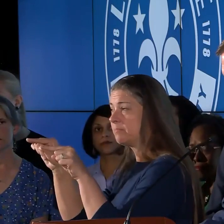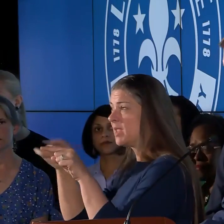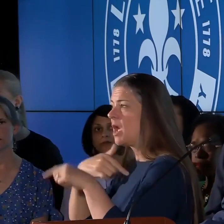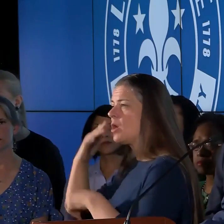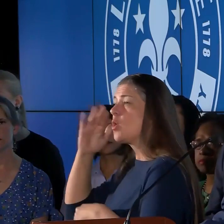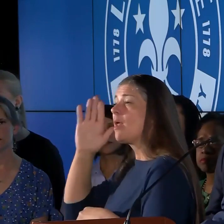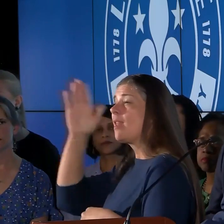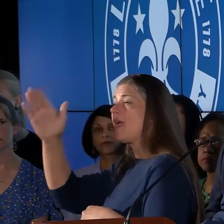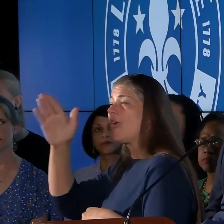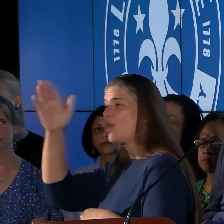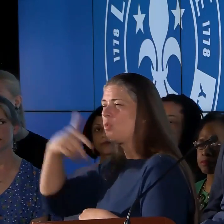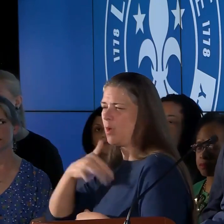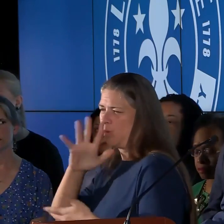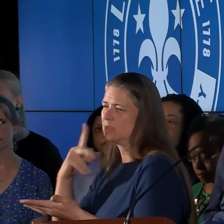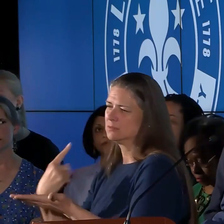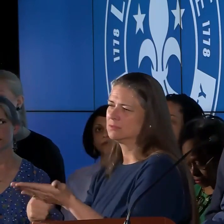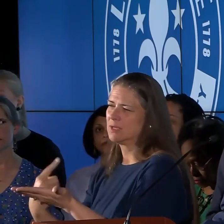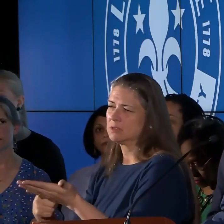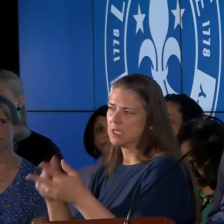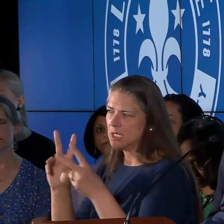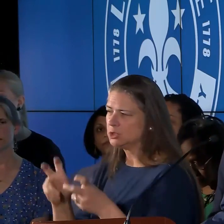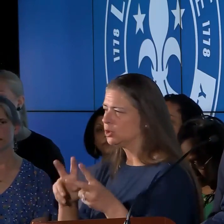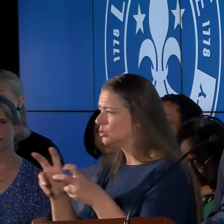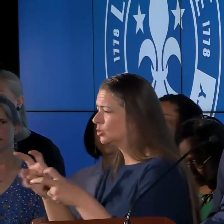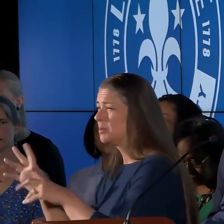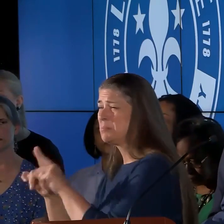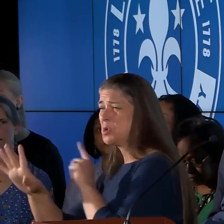But I think the thing that people get wrong after the most difficult of times